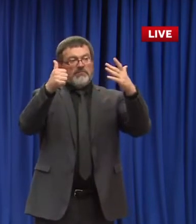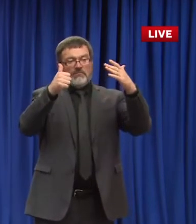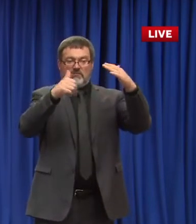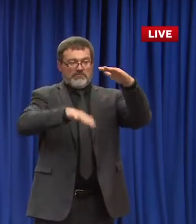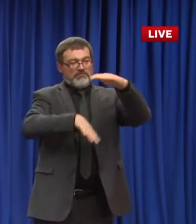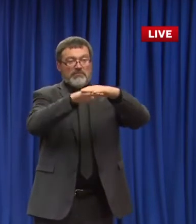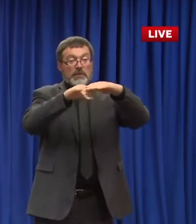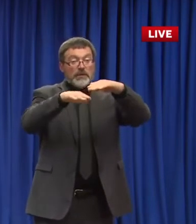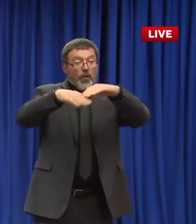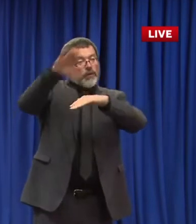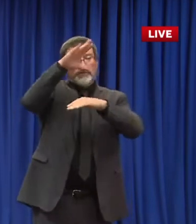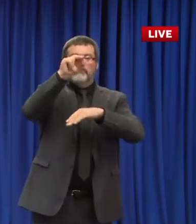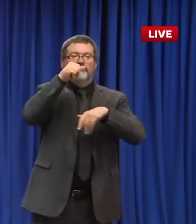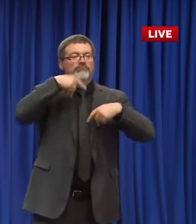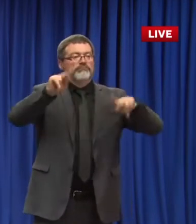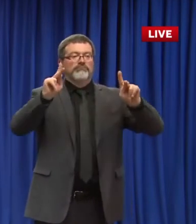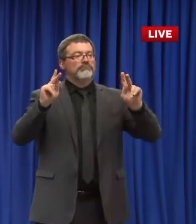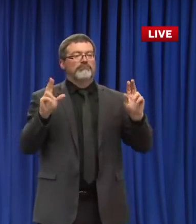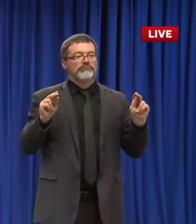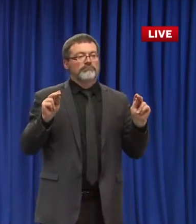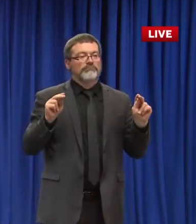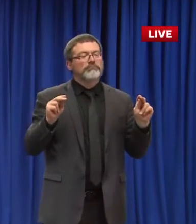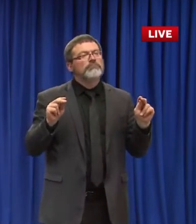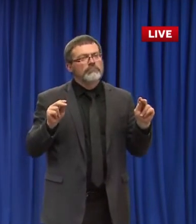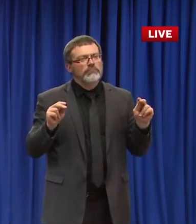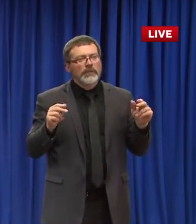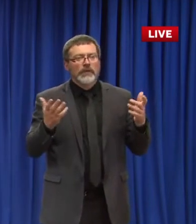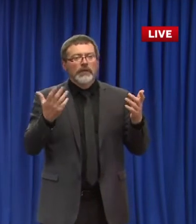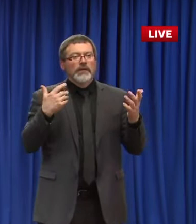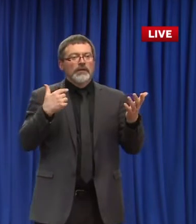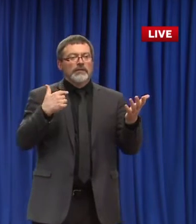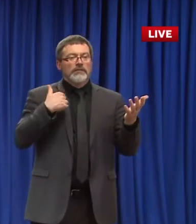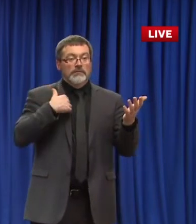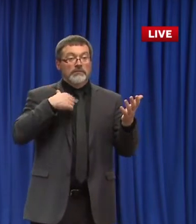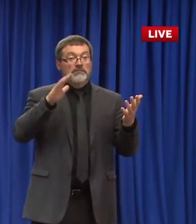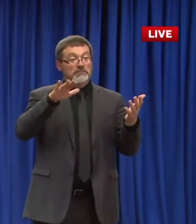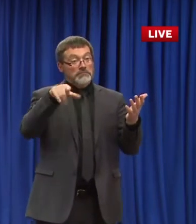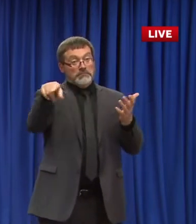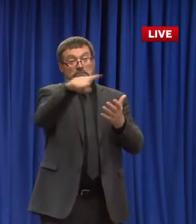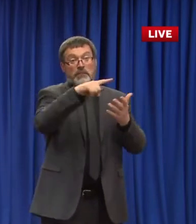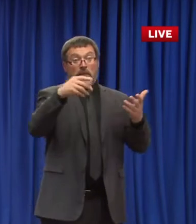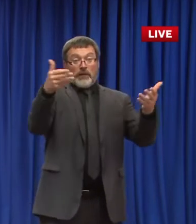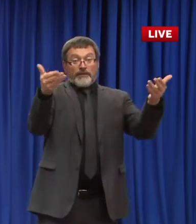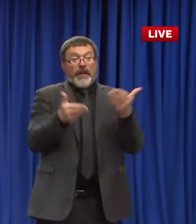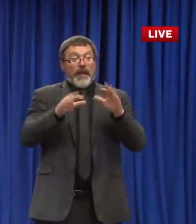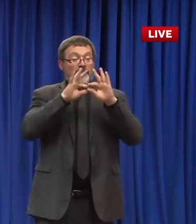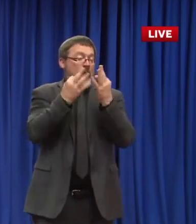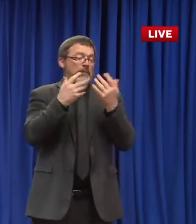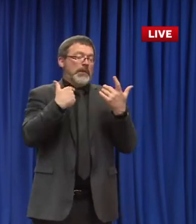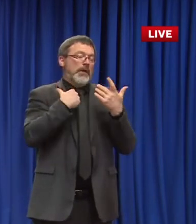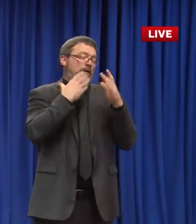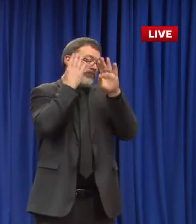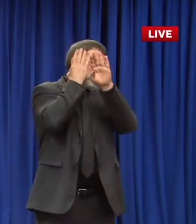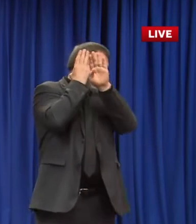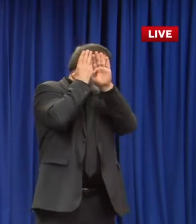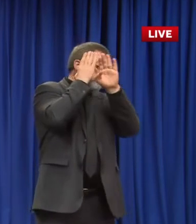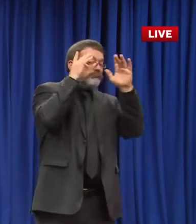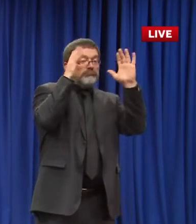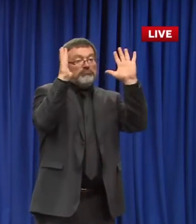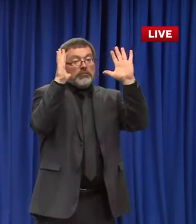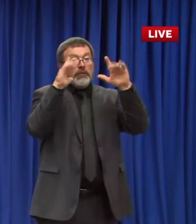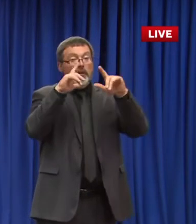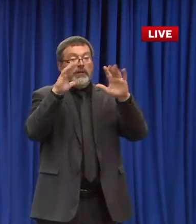I MEAN IF PEOPLE WANT TO HAVE YOU KNOW, THE COOKOUT POLICE IS NOT GOING TO COME TO YOUR HOUSE IF YOU HAVE YOU NO FAMILY OVER FOR A COOKOUT OR ANYTHING LIKE THAT OVER THE WEEKEND.